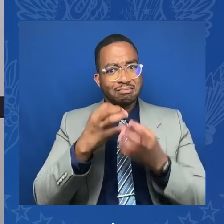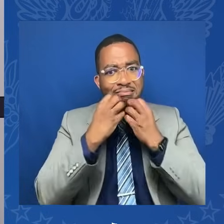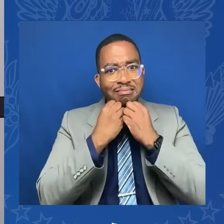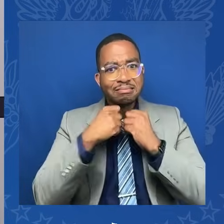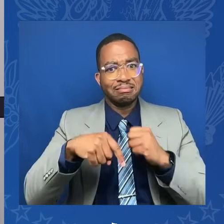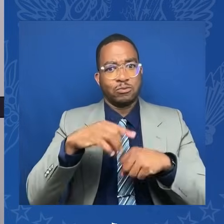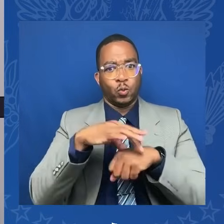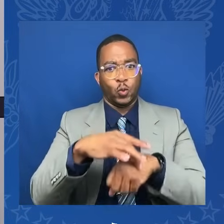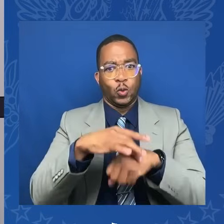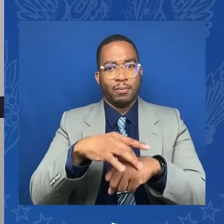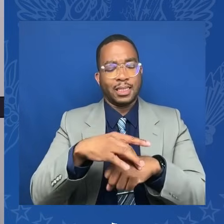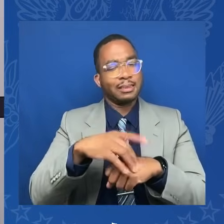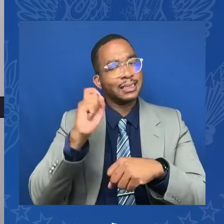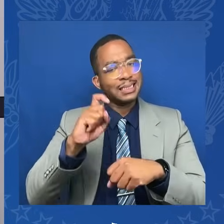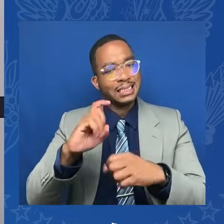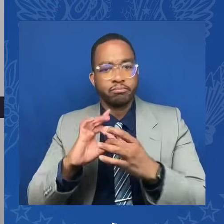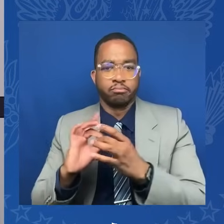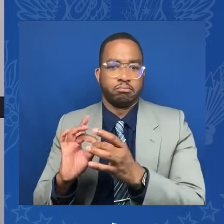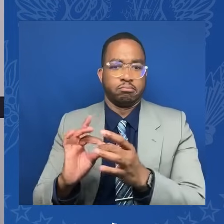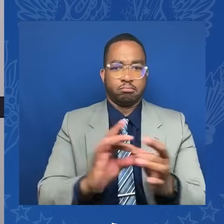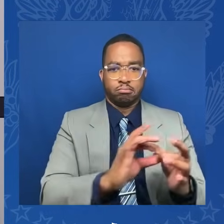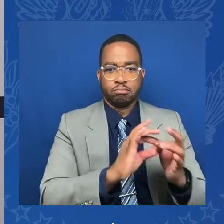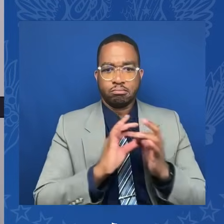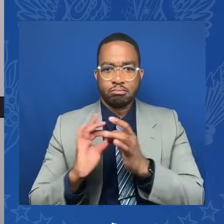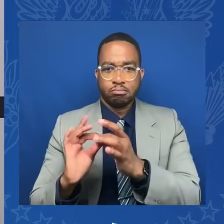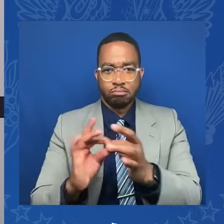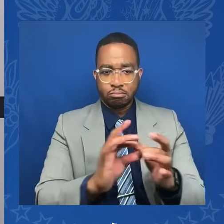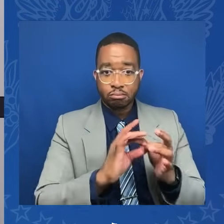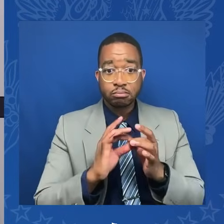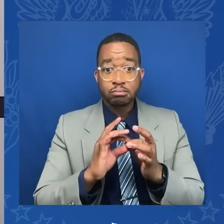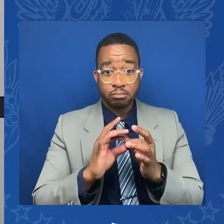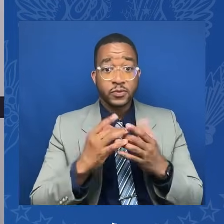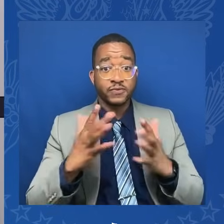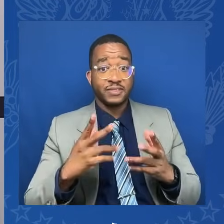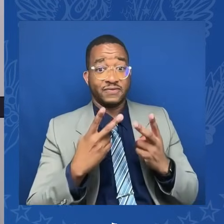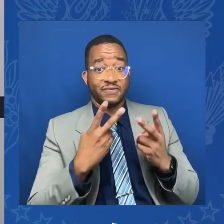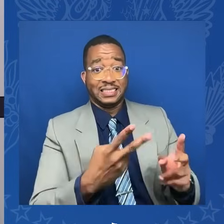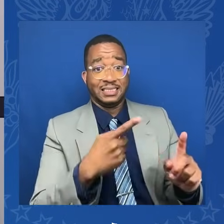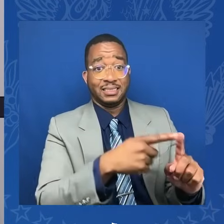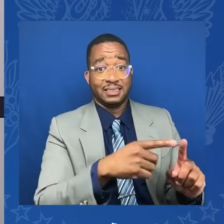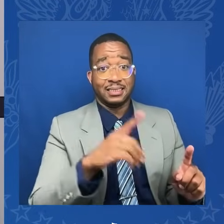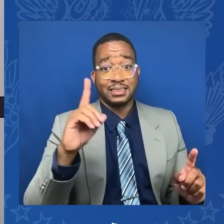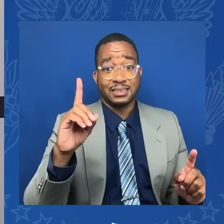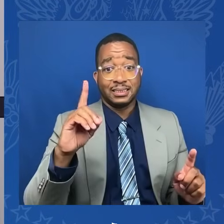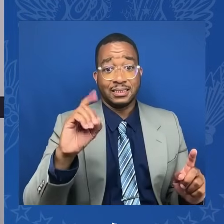During my visit in December '22, I explained the consequences of the Inflation Reduction Act